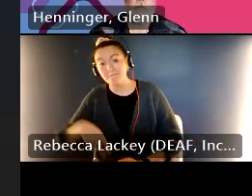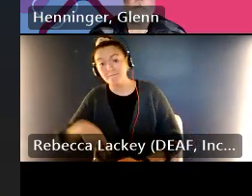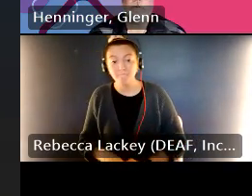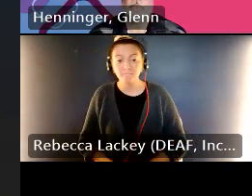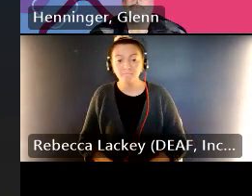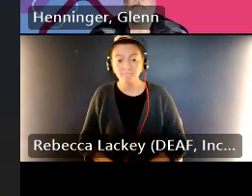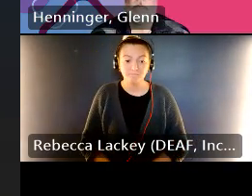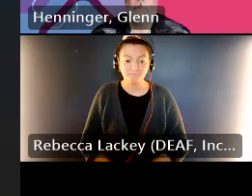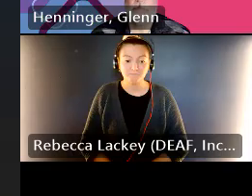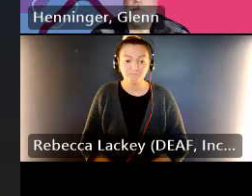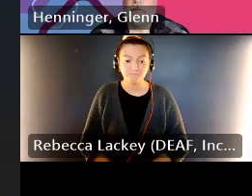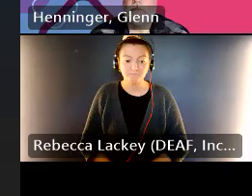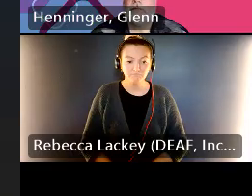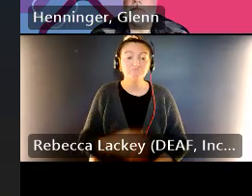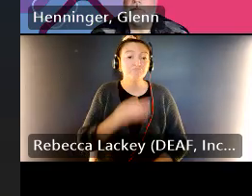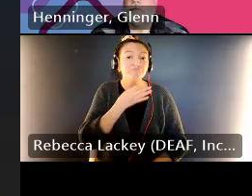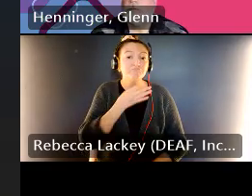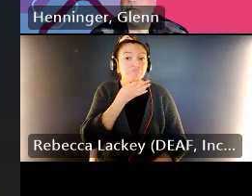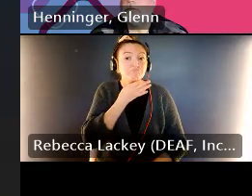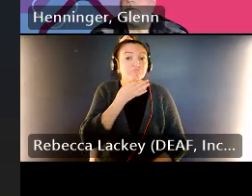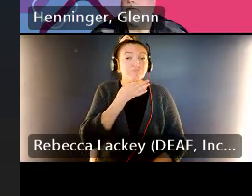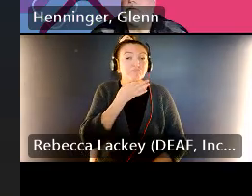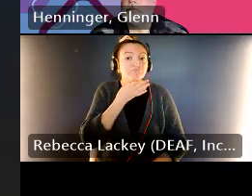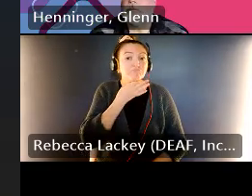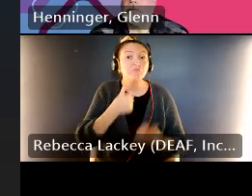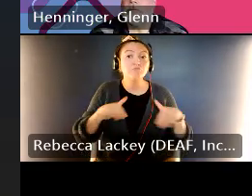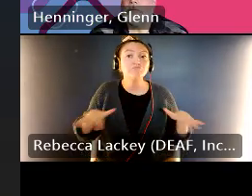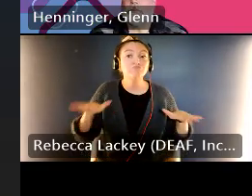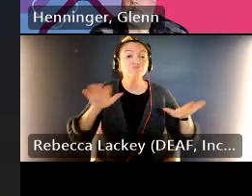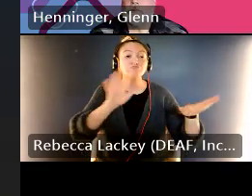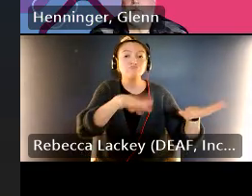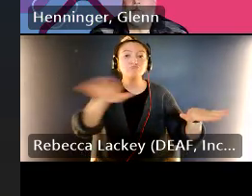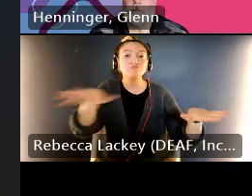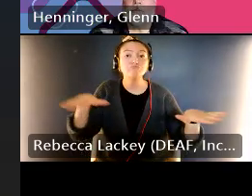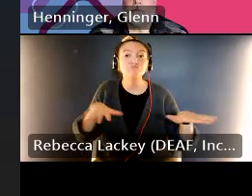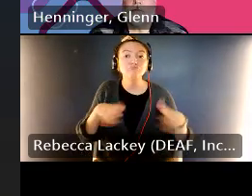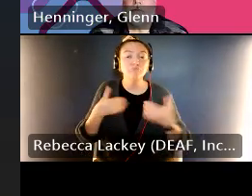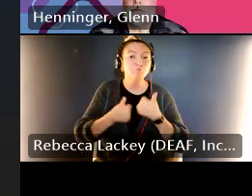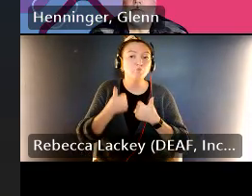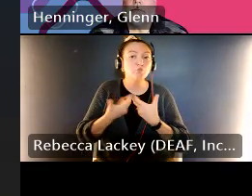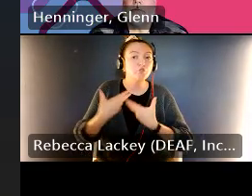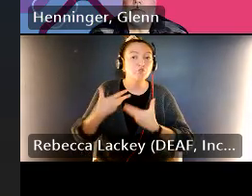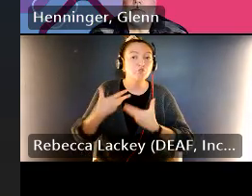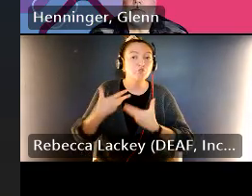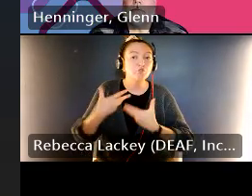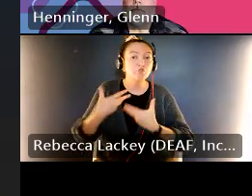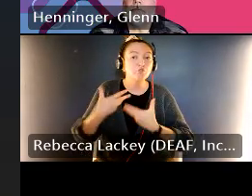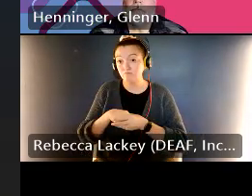If you're curious about which subdivisions may be involved,